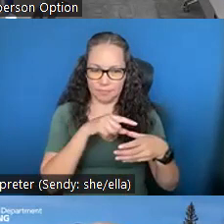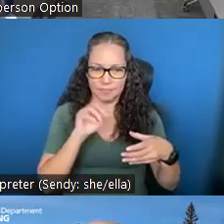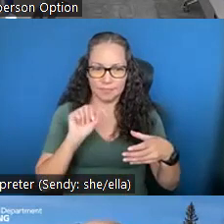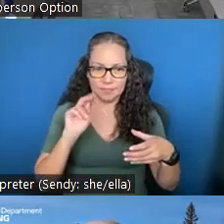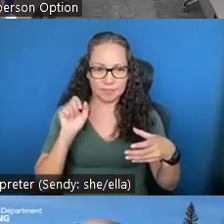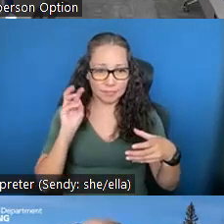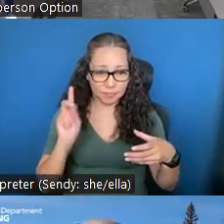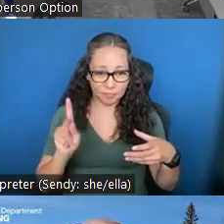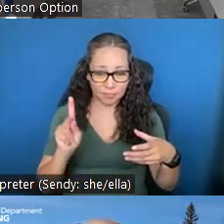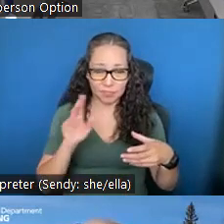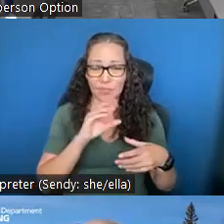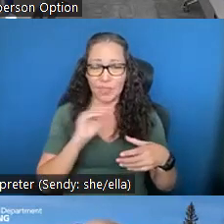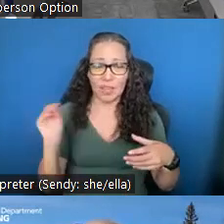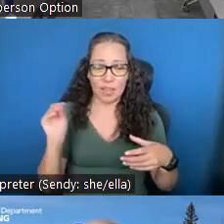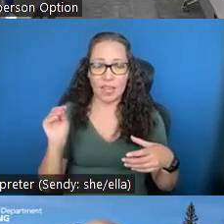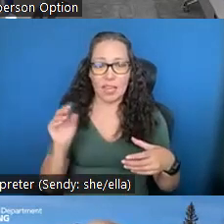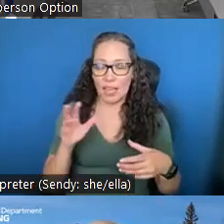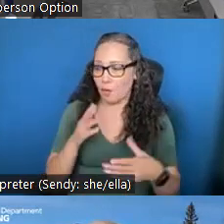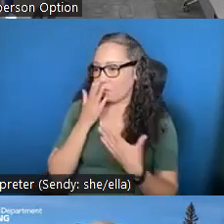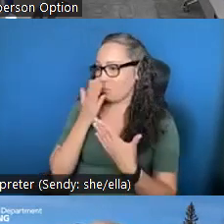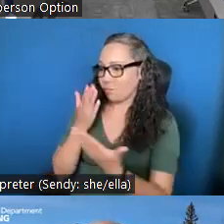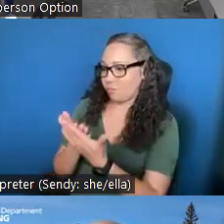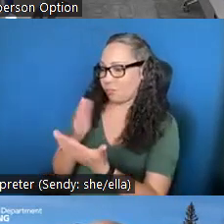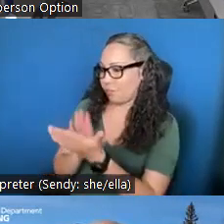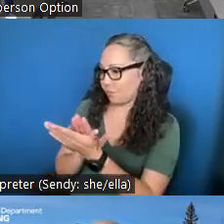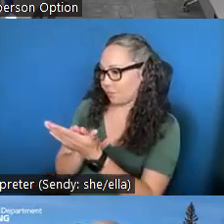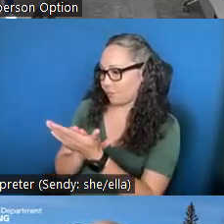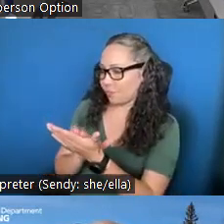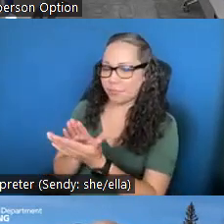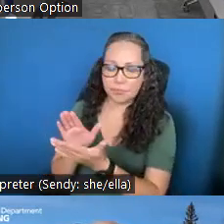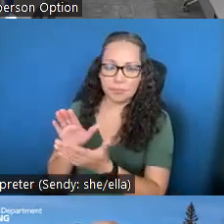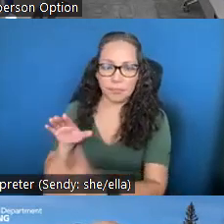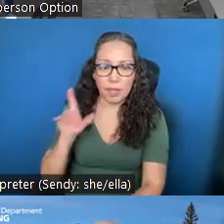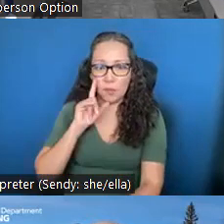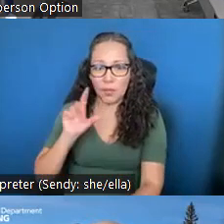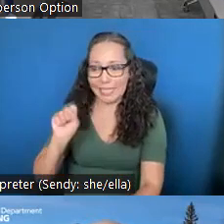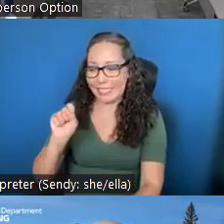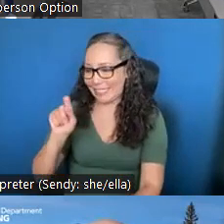really want to commend the steering committee and collaborative Consulting for synthesizing